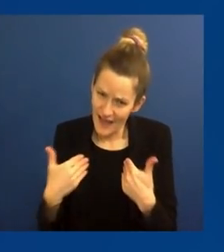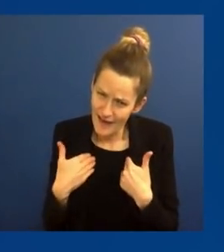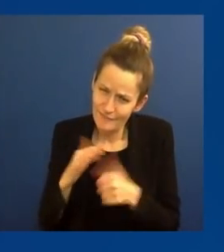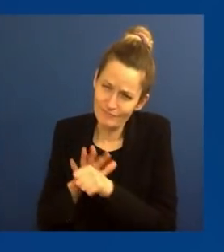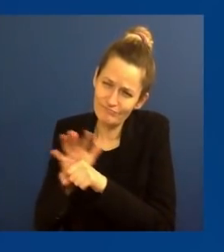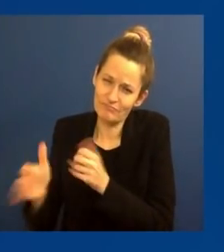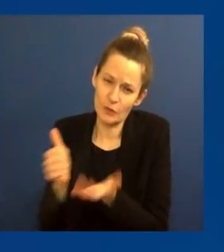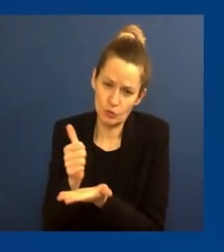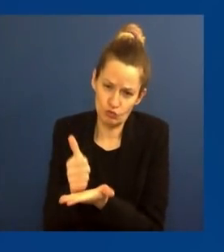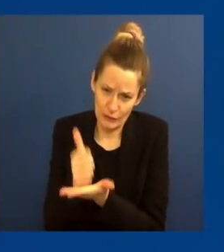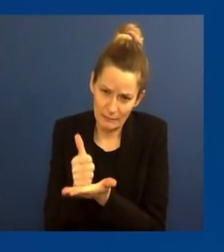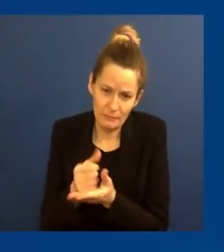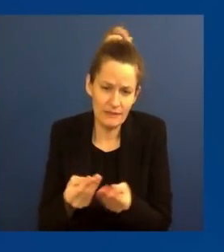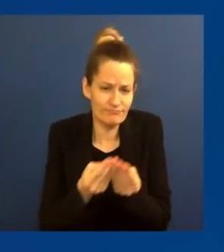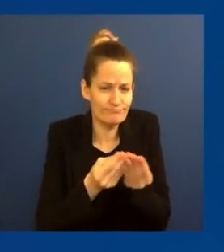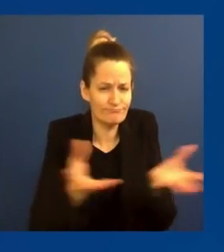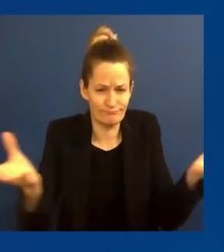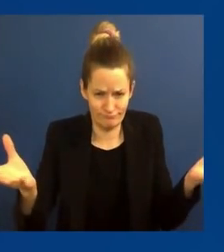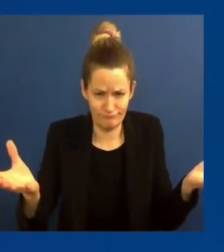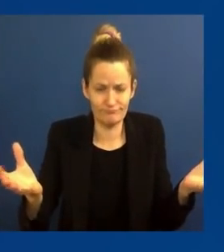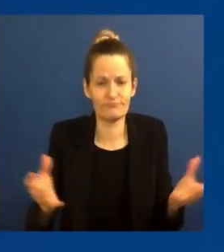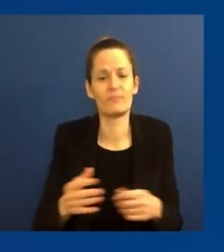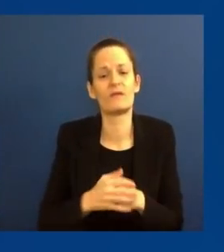a game-changer that helps keep people out of the hospital.